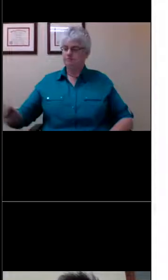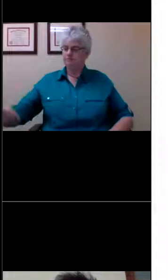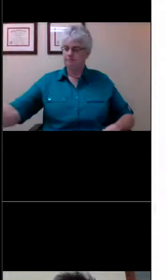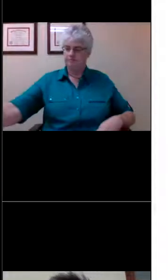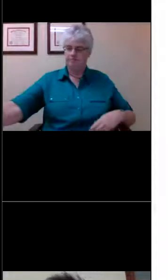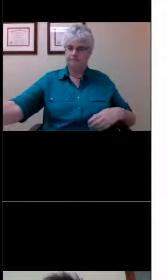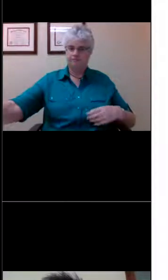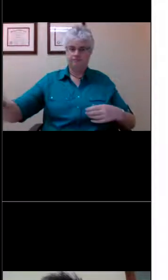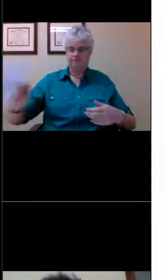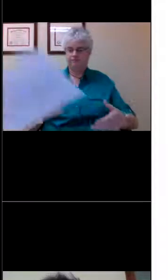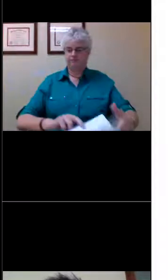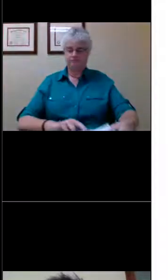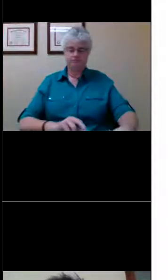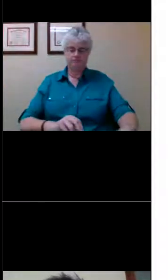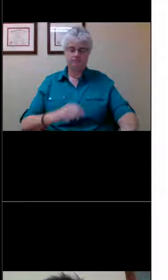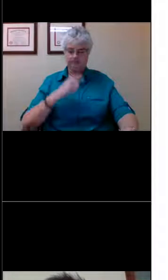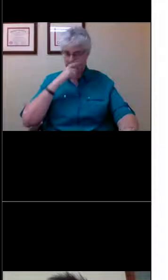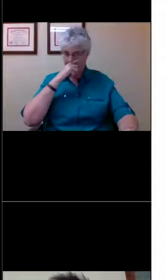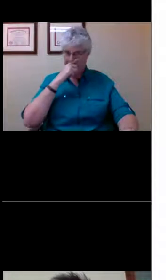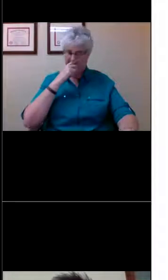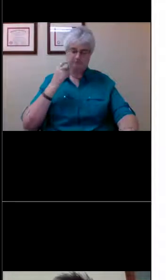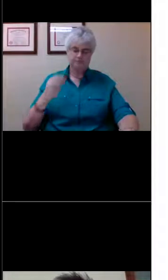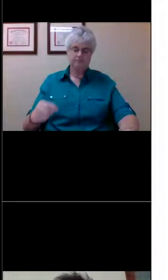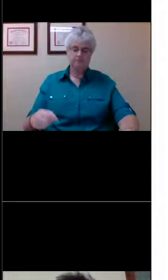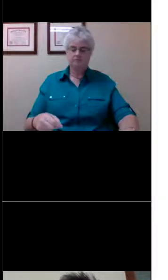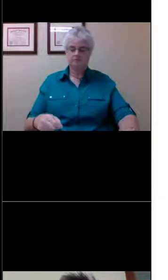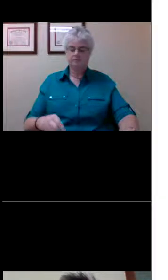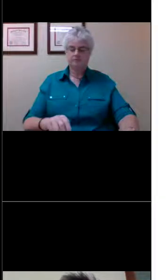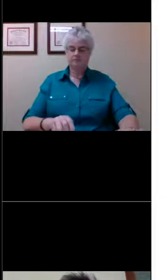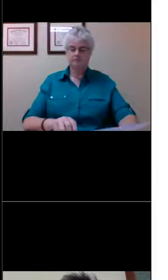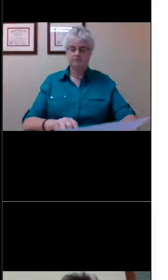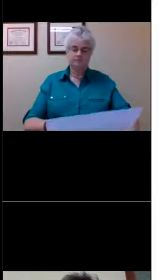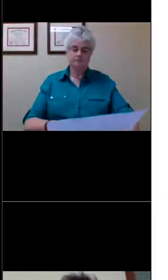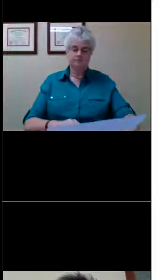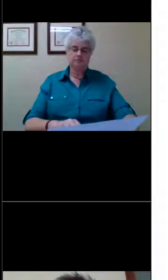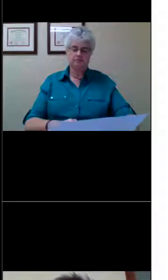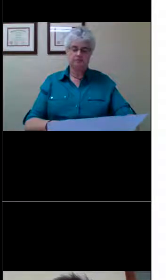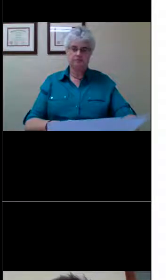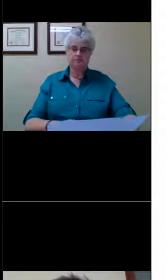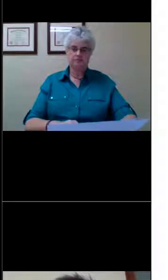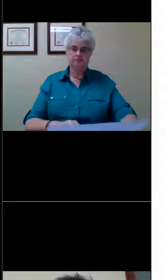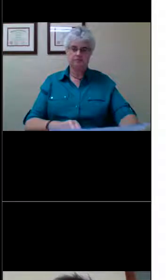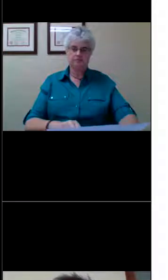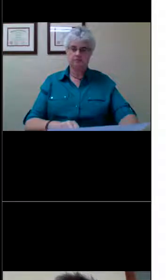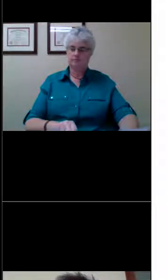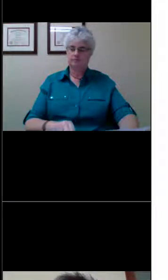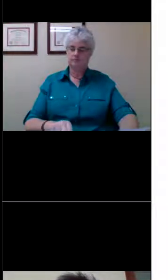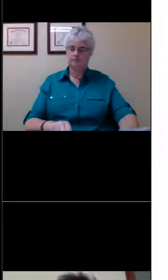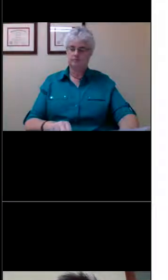Hi, I'm Skye. I use "she" and "they" pronouns. I am the Program Coordinator at the Multicultural Efforts to End Sexual Assault.